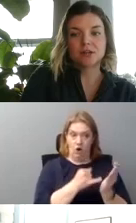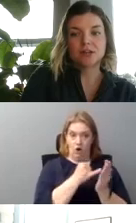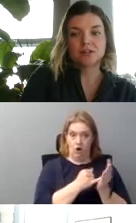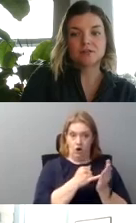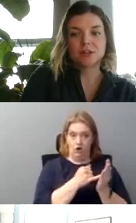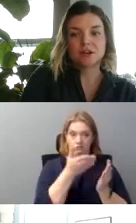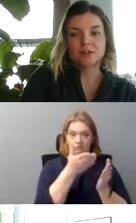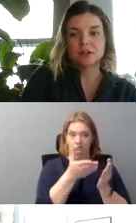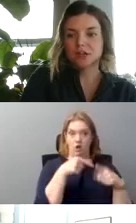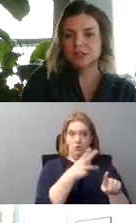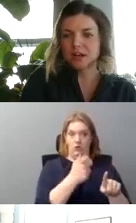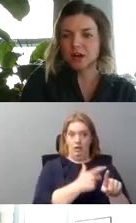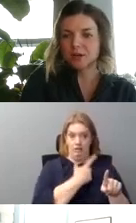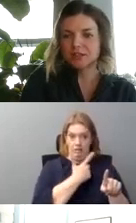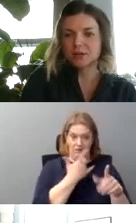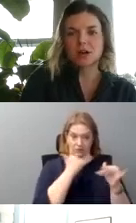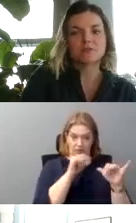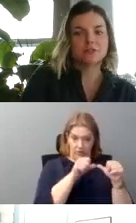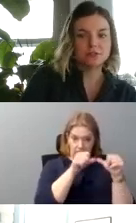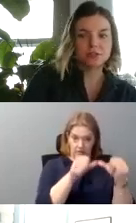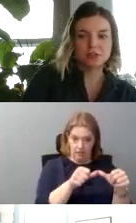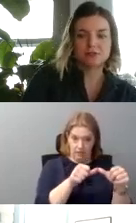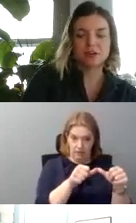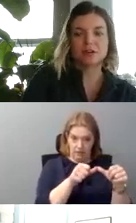when he lived there, or sorry, artworks that were on view when he lived there.